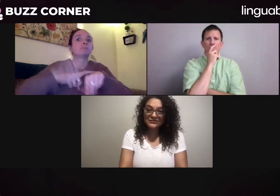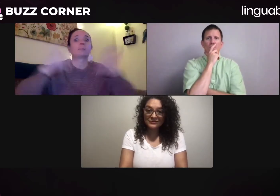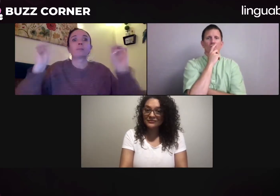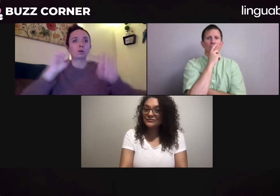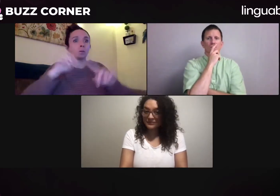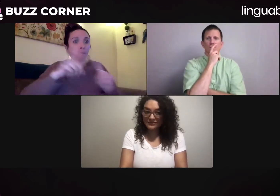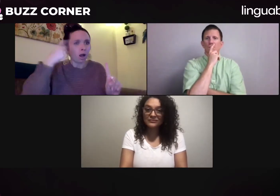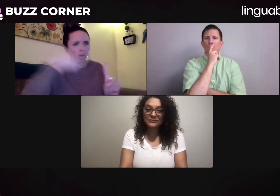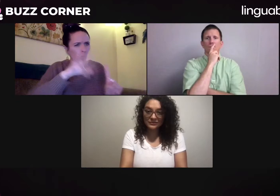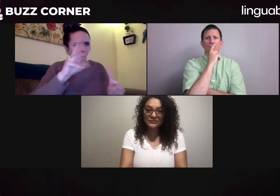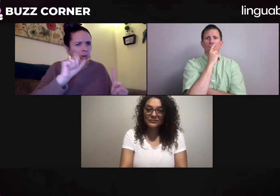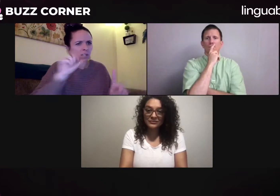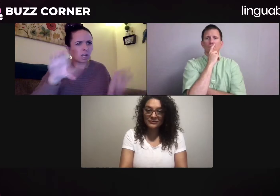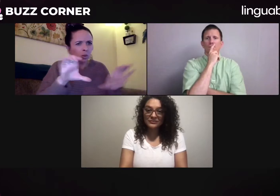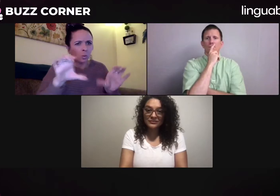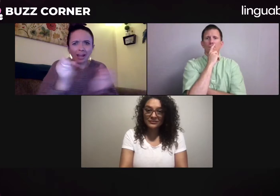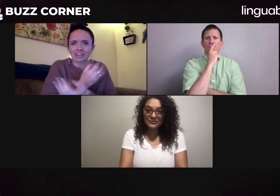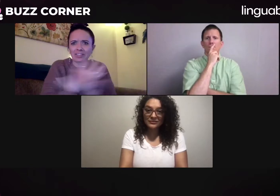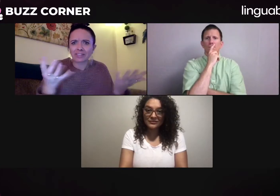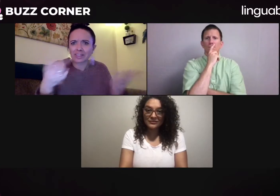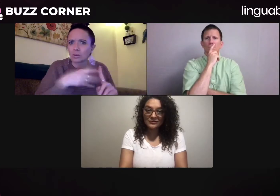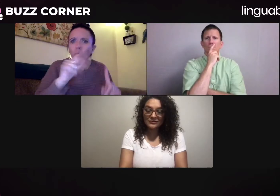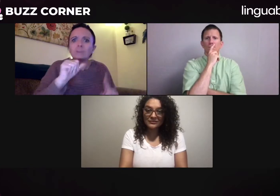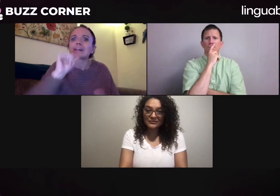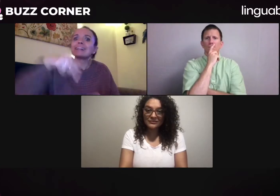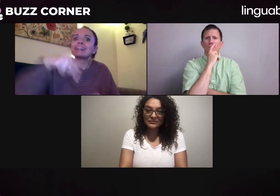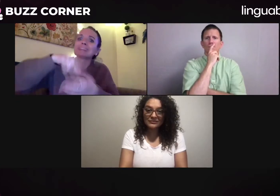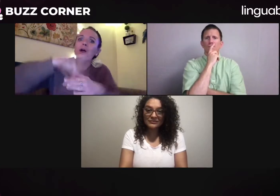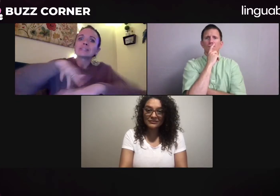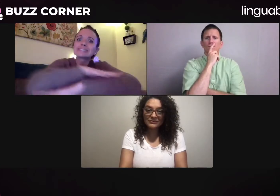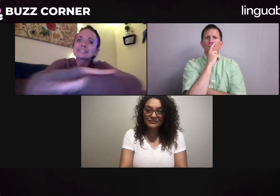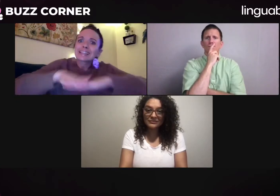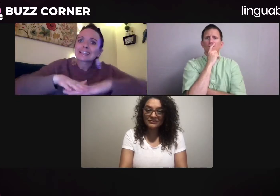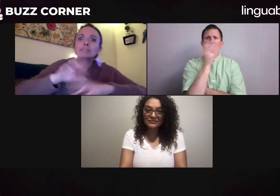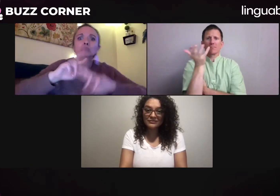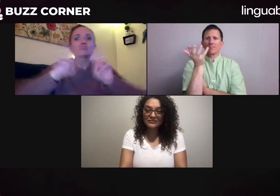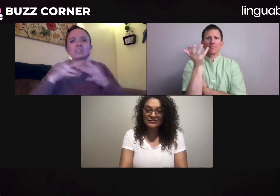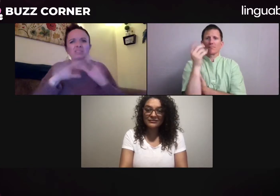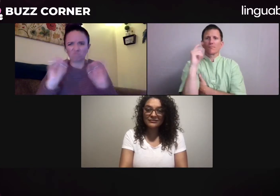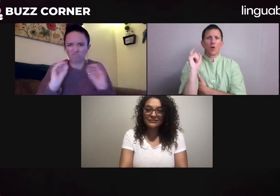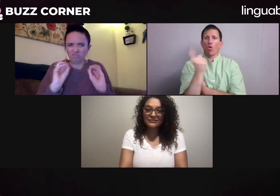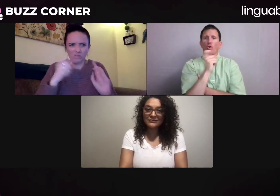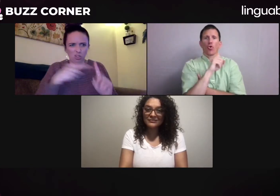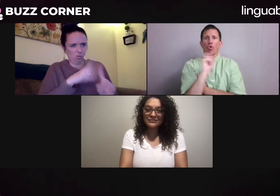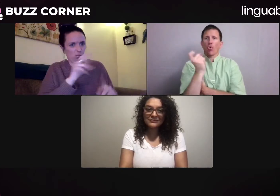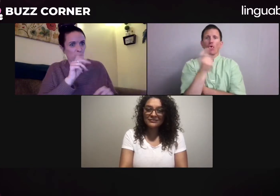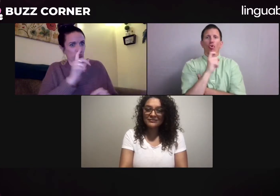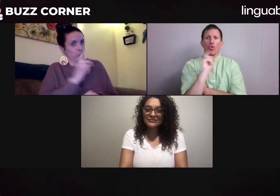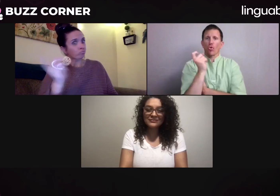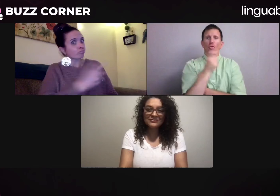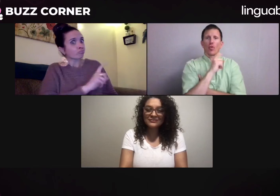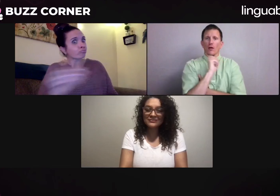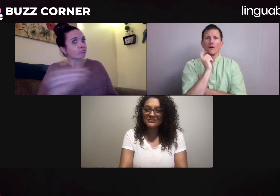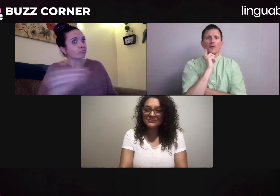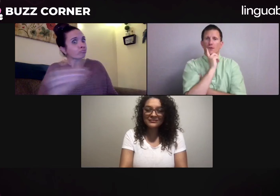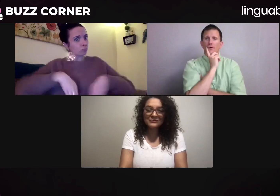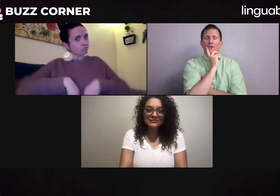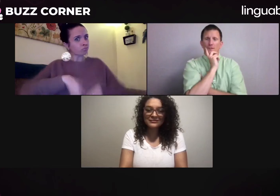And I thought, you know, it would just be nice to have somebody there. But they weren't doing anything. They weren't standing on the stage, they weren't interpreting at all. They were just there